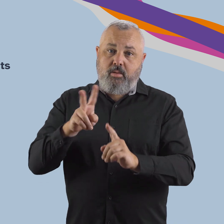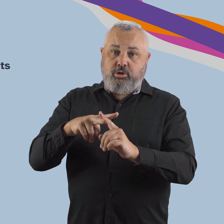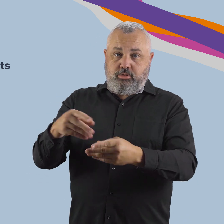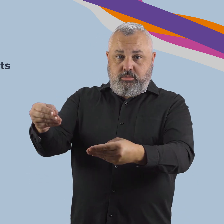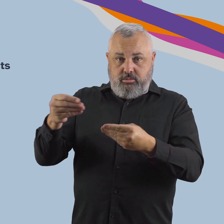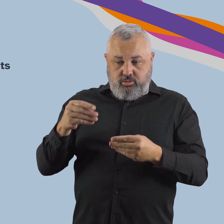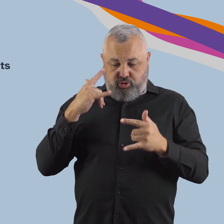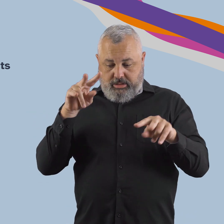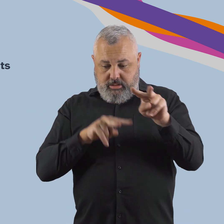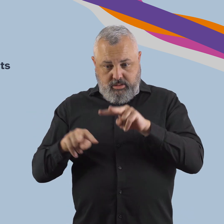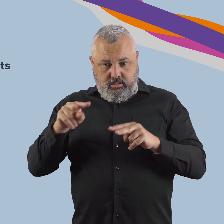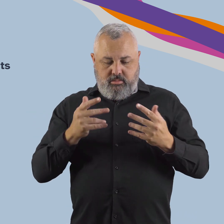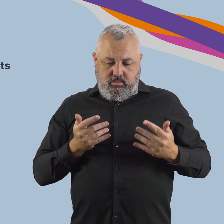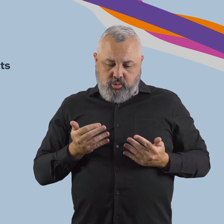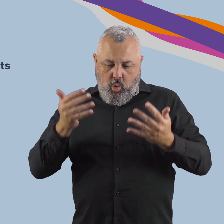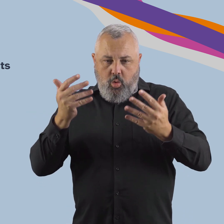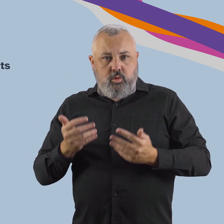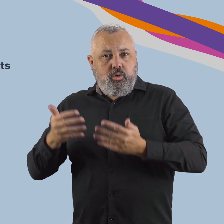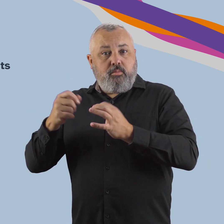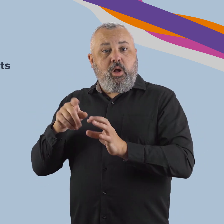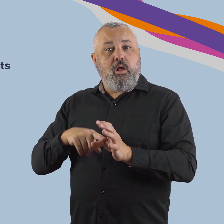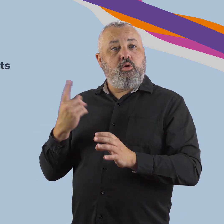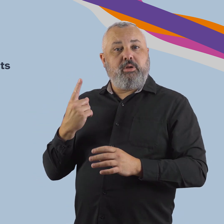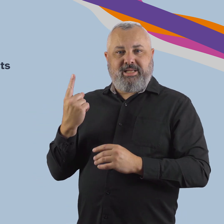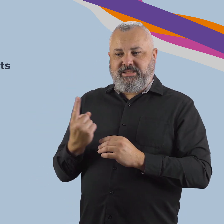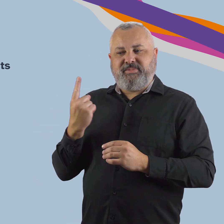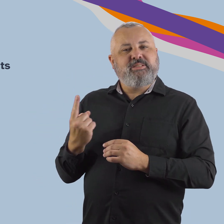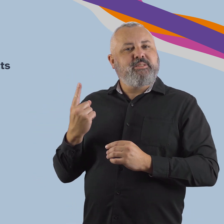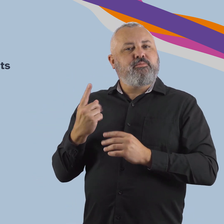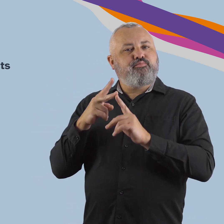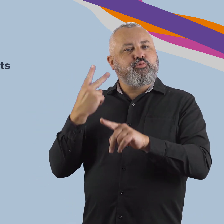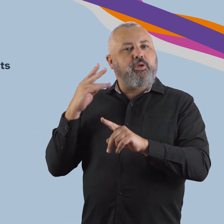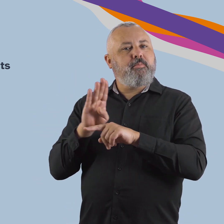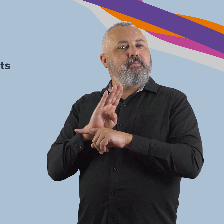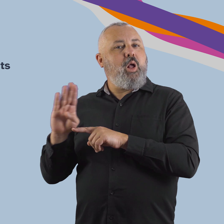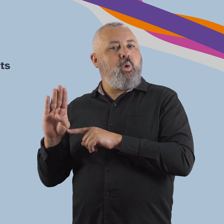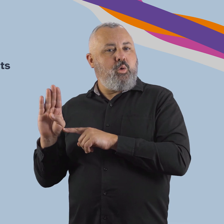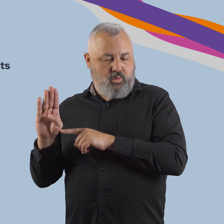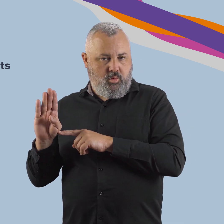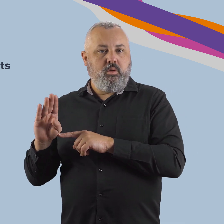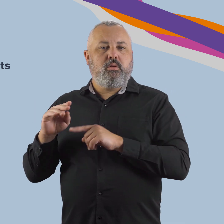Applications will be reviewed and scored by independent review panels overseen by